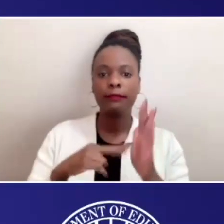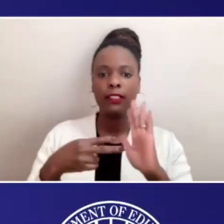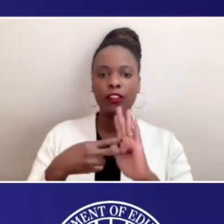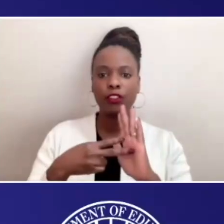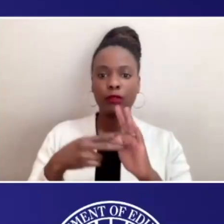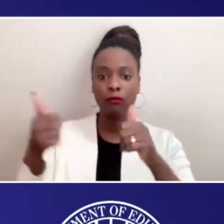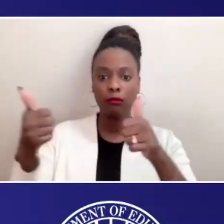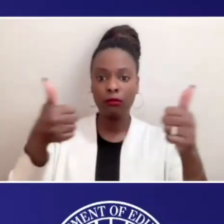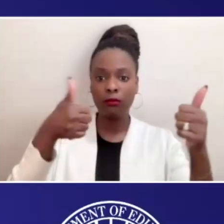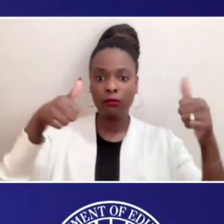If I can see thumbs, please.